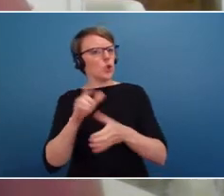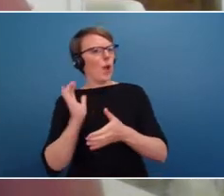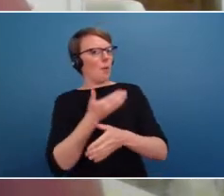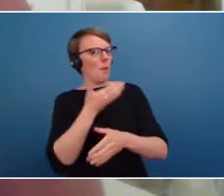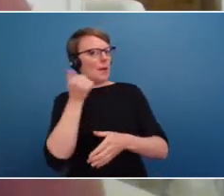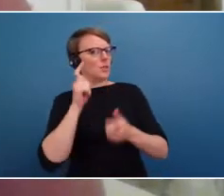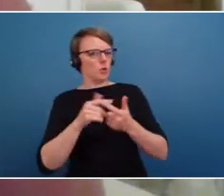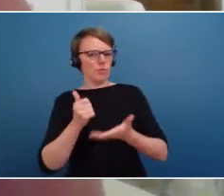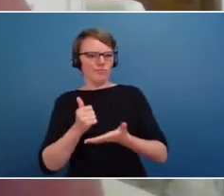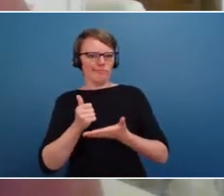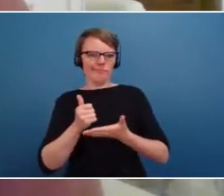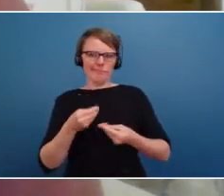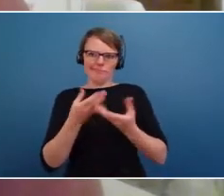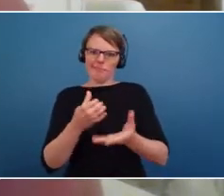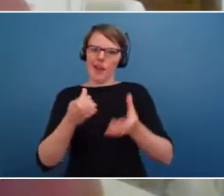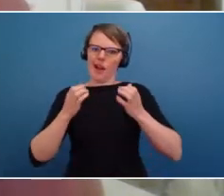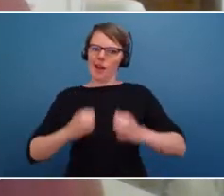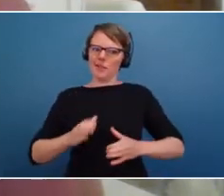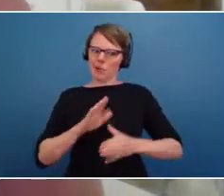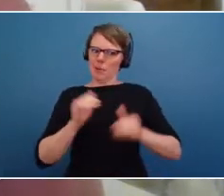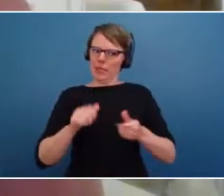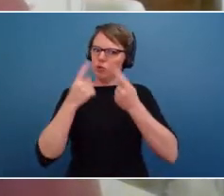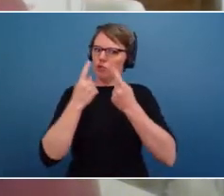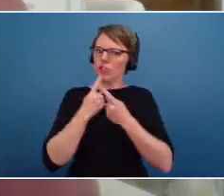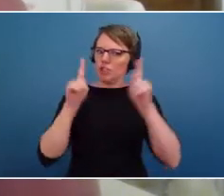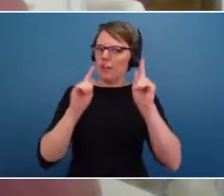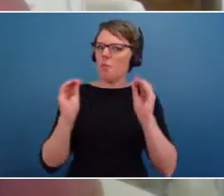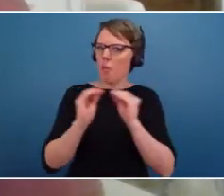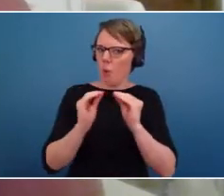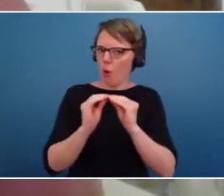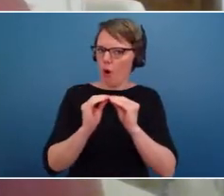We had heard feedback from customers really around needing more training